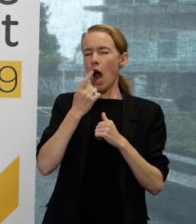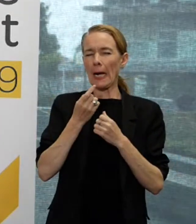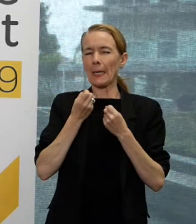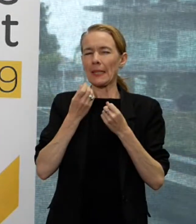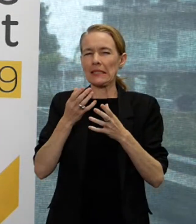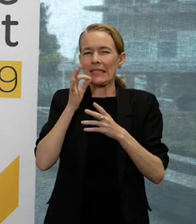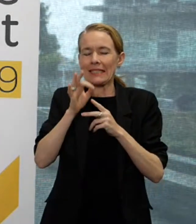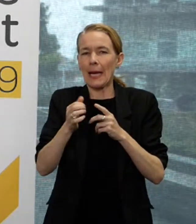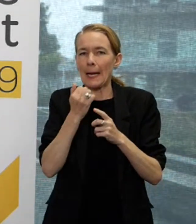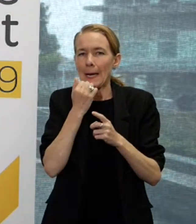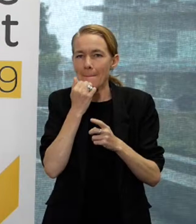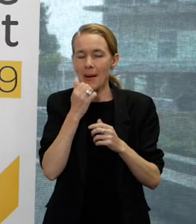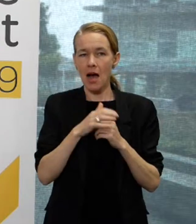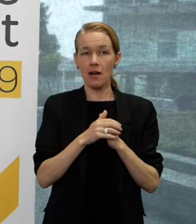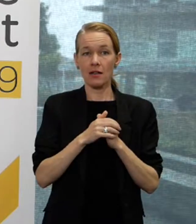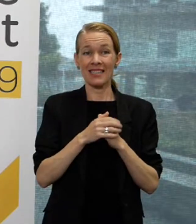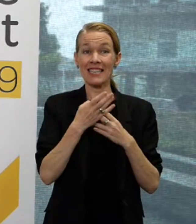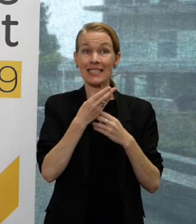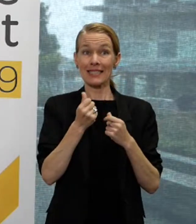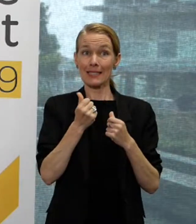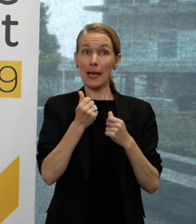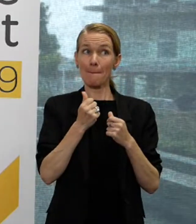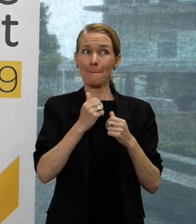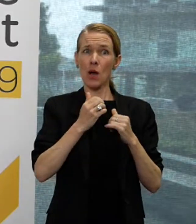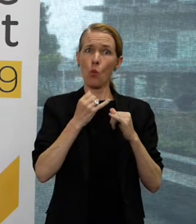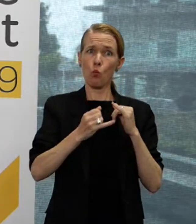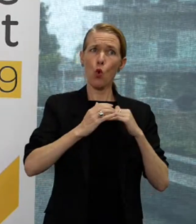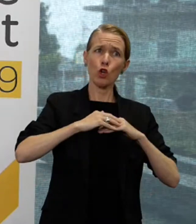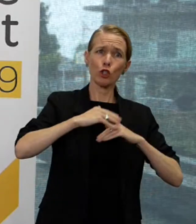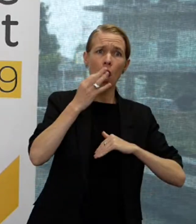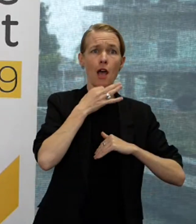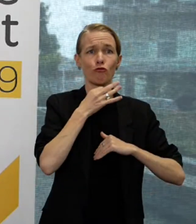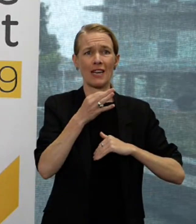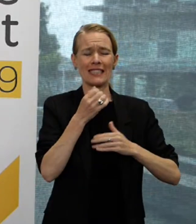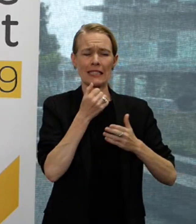and they are on a more regular testing than those who might be just on the wharf's, but who